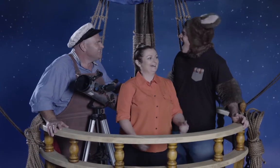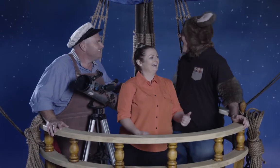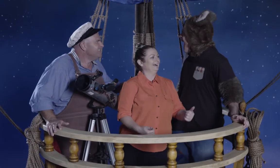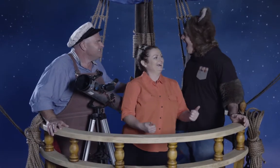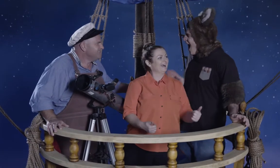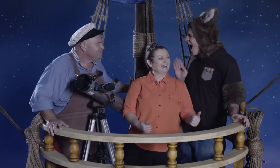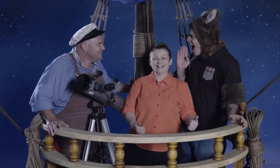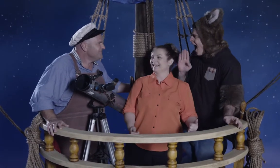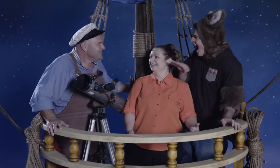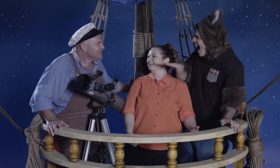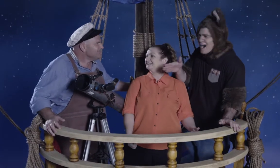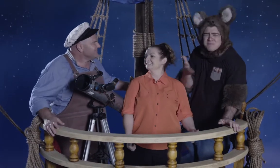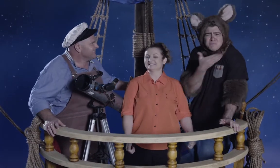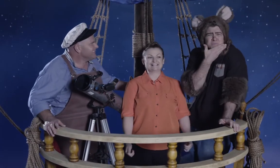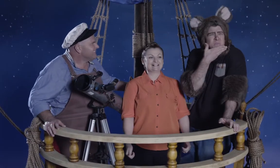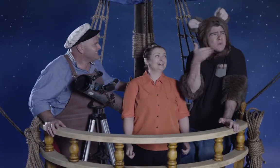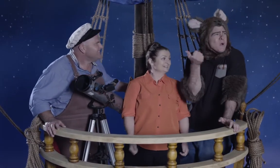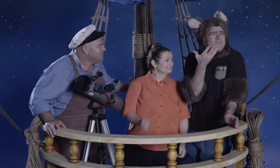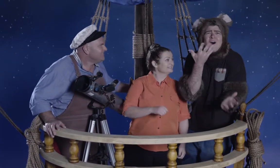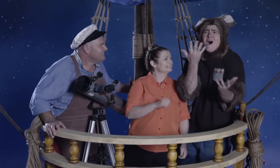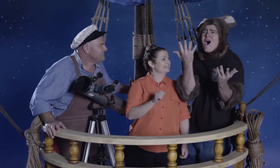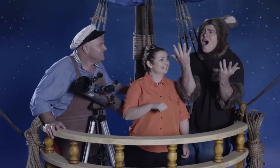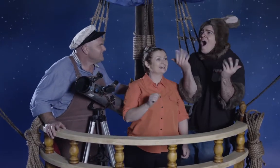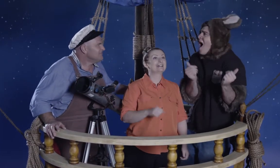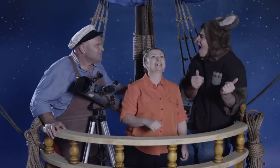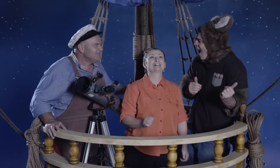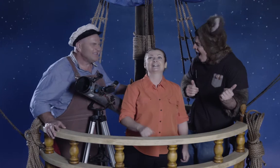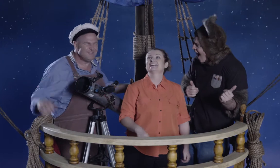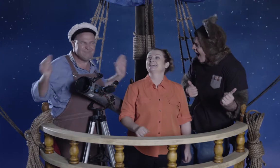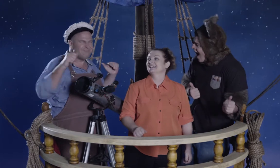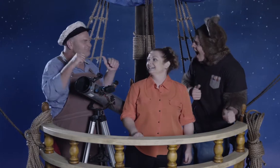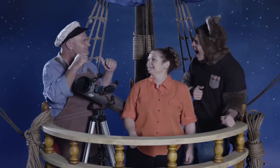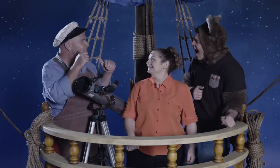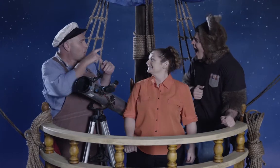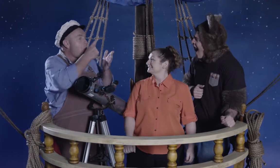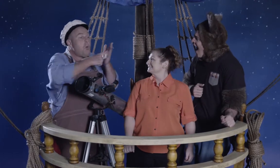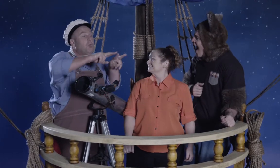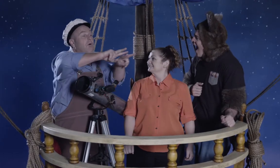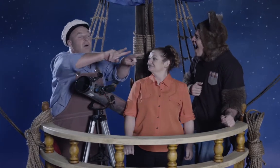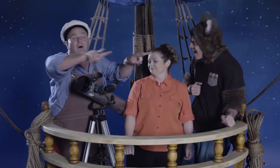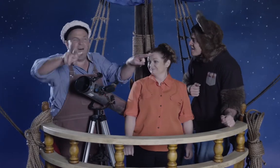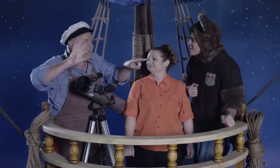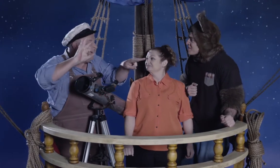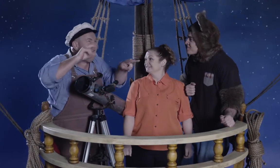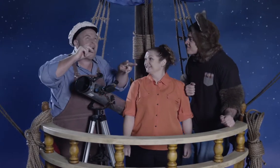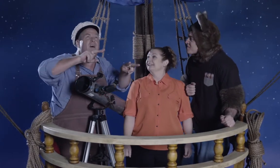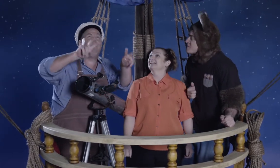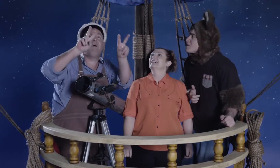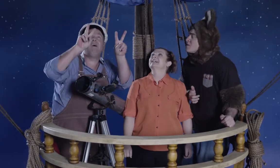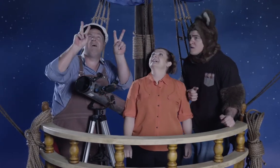Oh, this is great! Oh, it's beautiful! Yes, don't just look out, but look up.